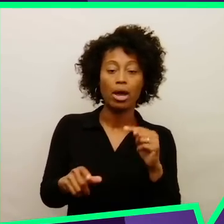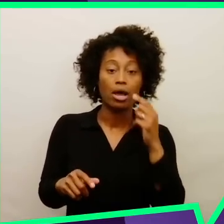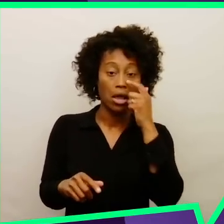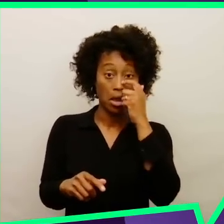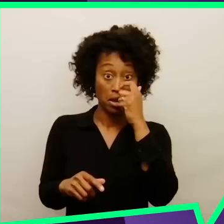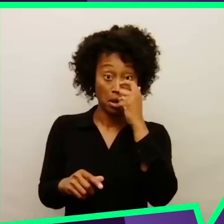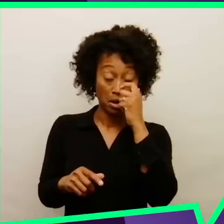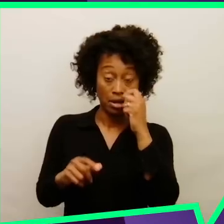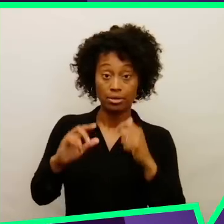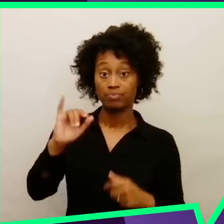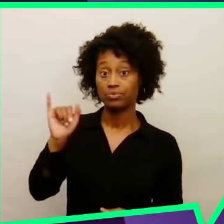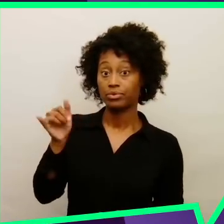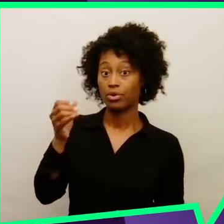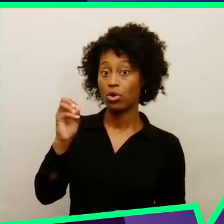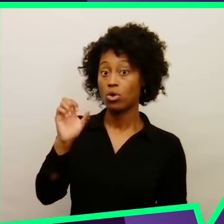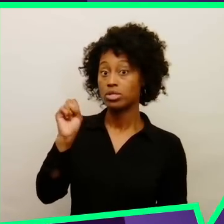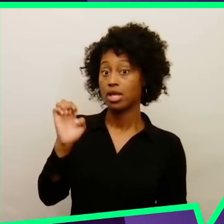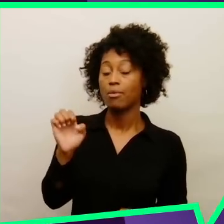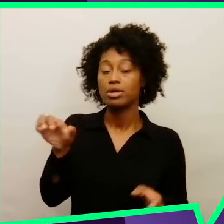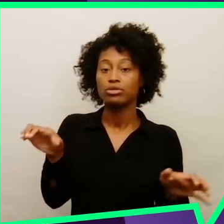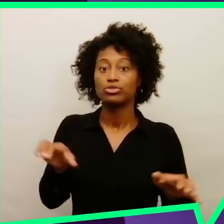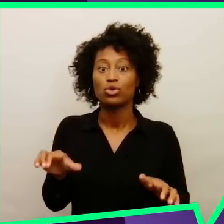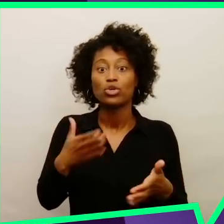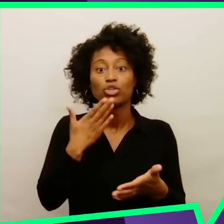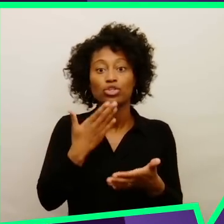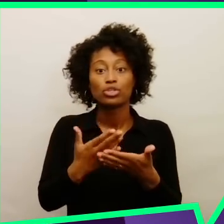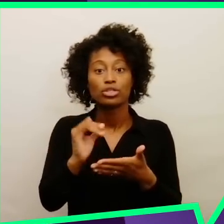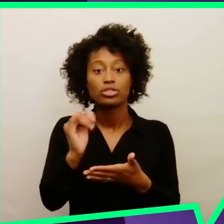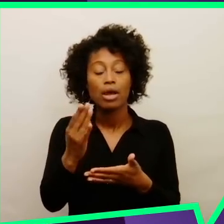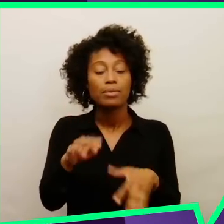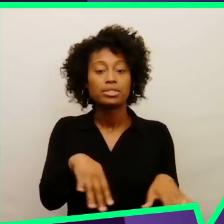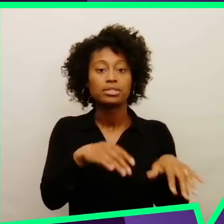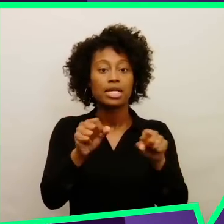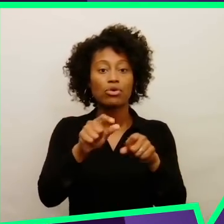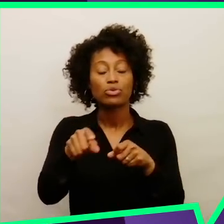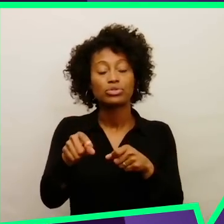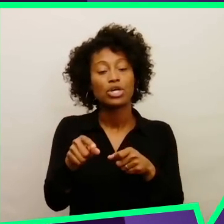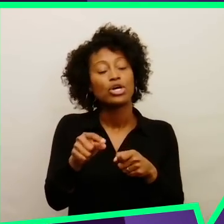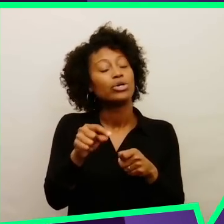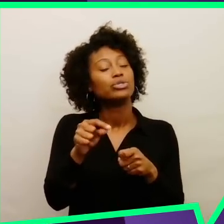been doing a pretty good job taking these turns and drifting a bit.